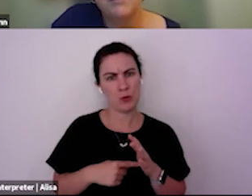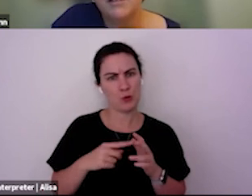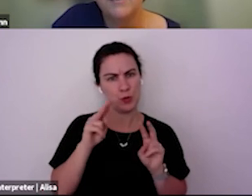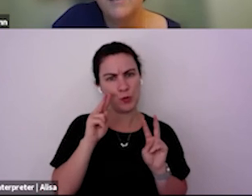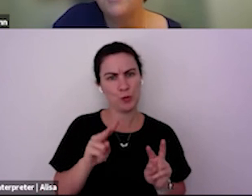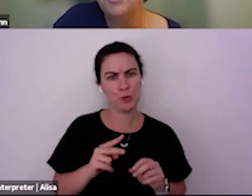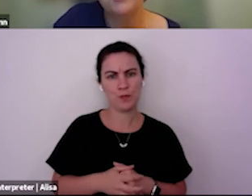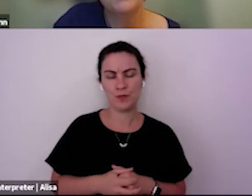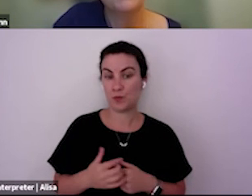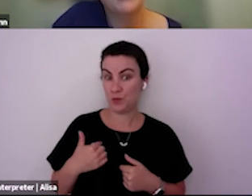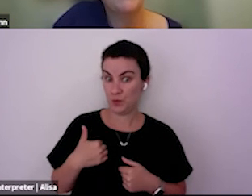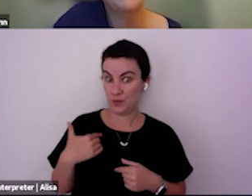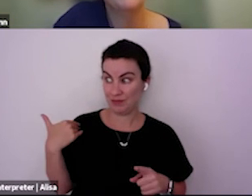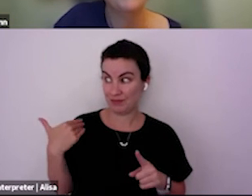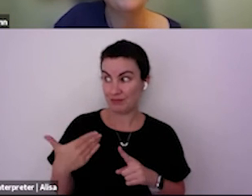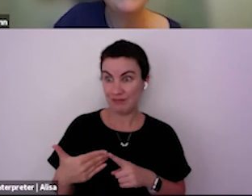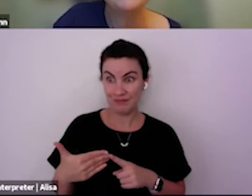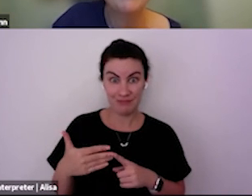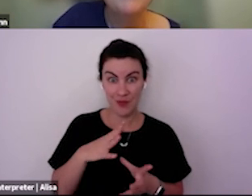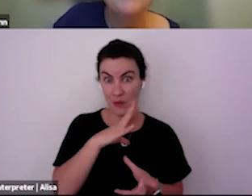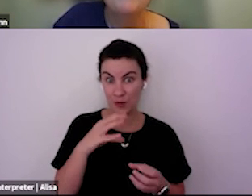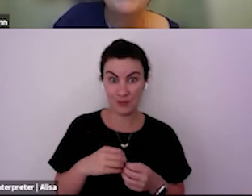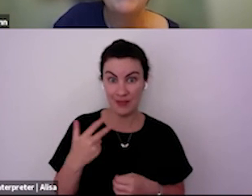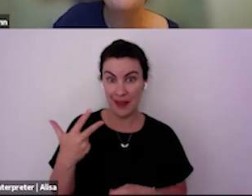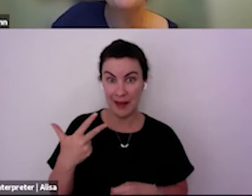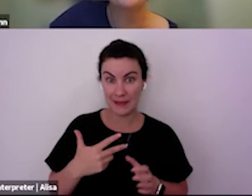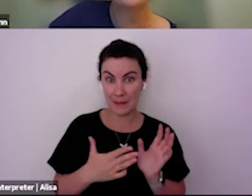been doing this now for a grand total of 18 months or something and it feels like a lifetime.